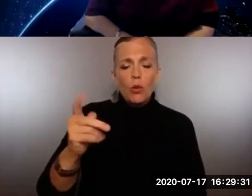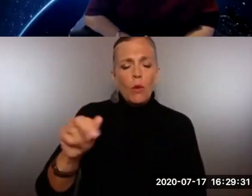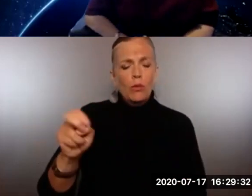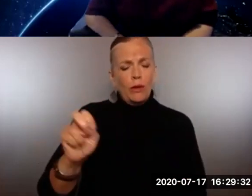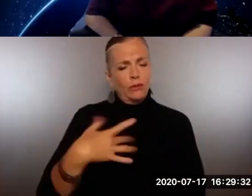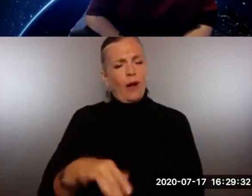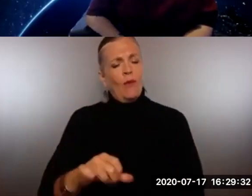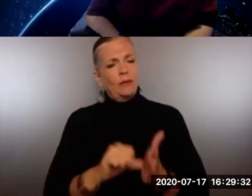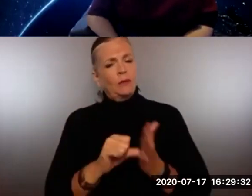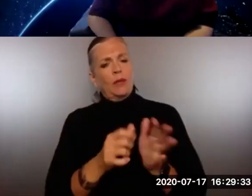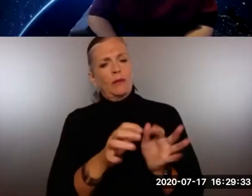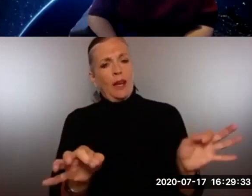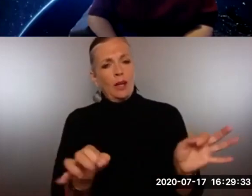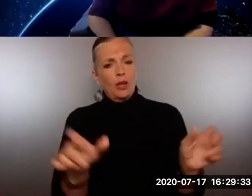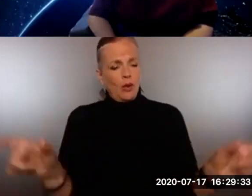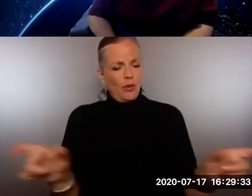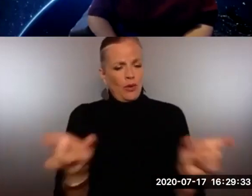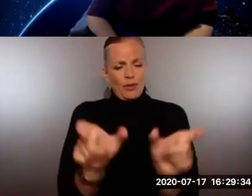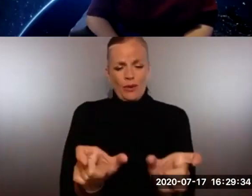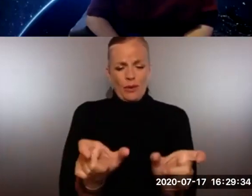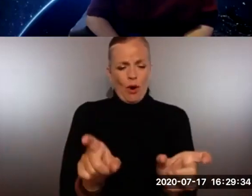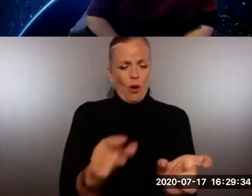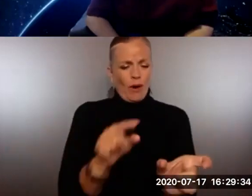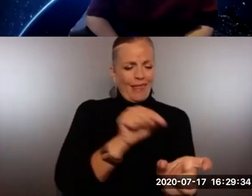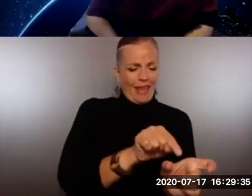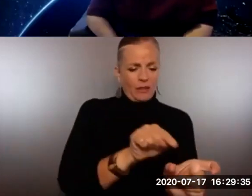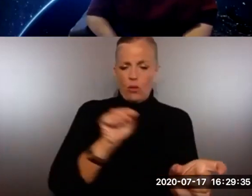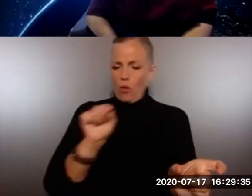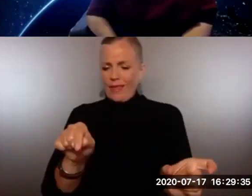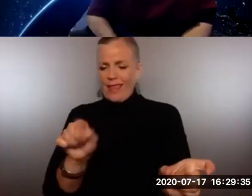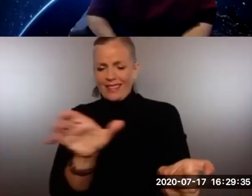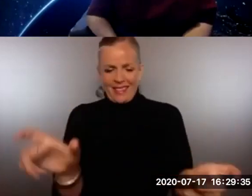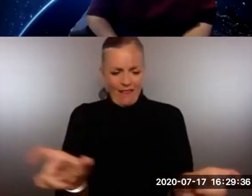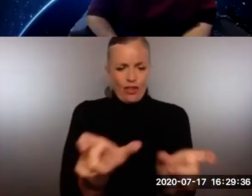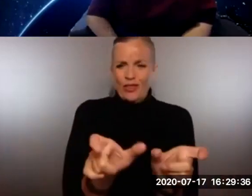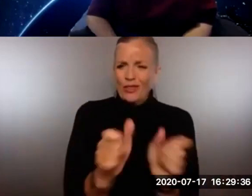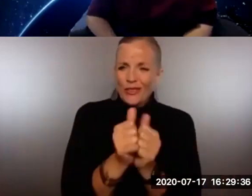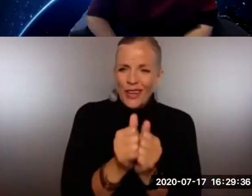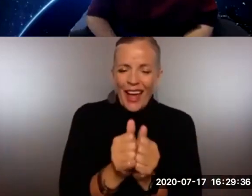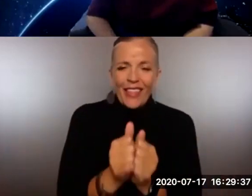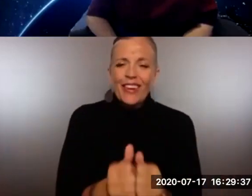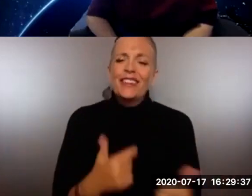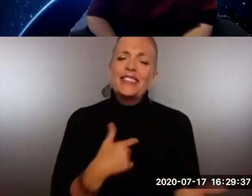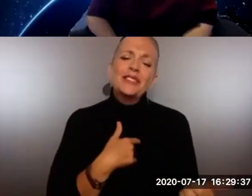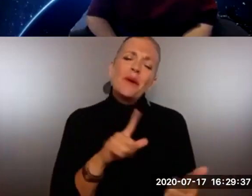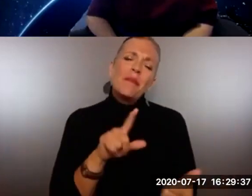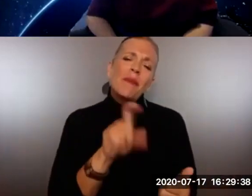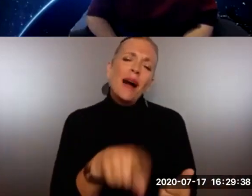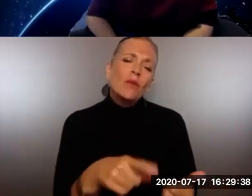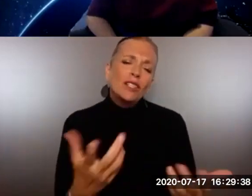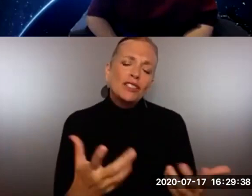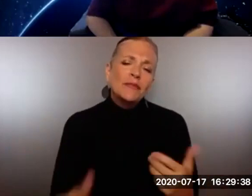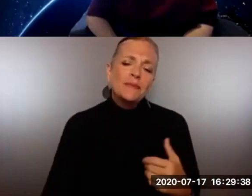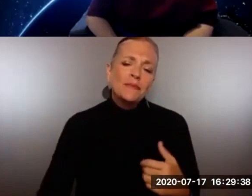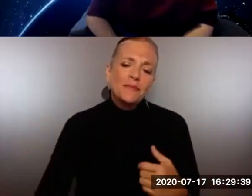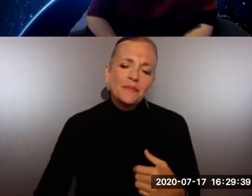the two terms are always one or the other, never together. My question is, who are the natural allies